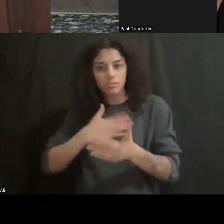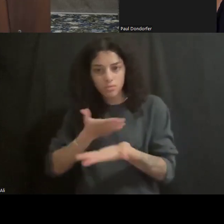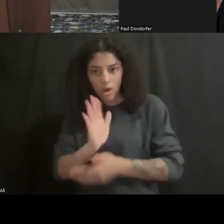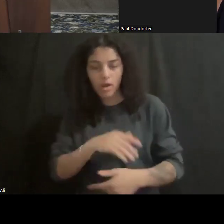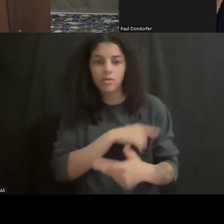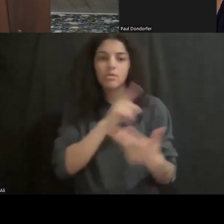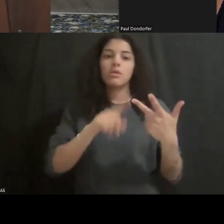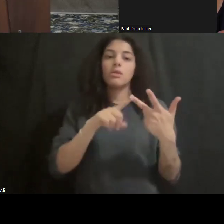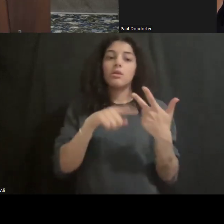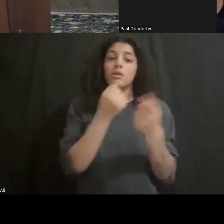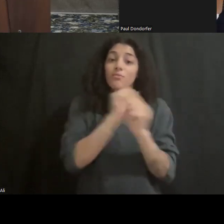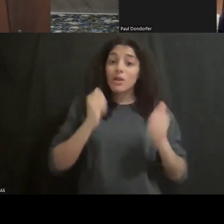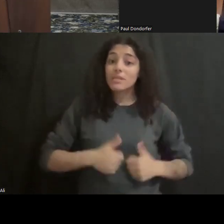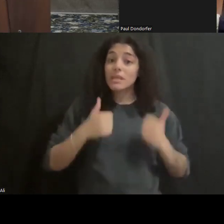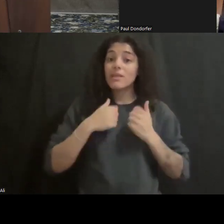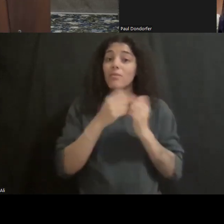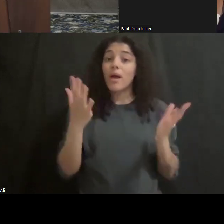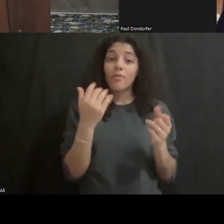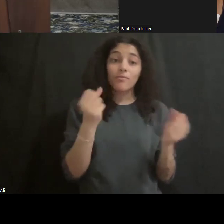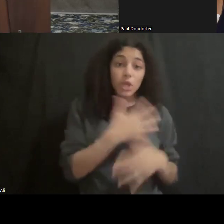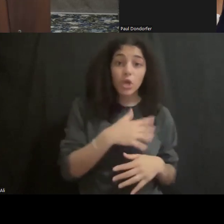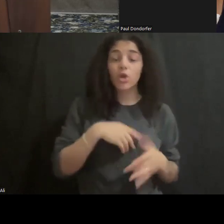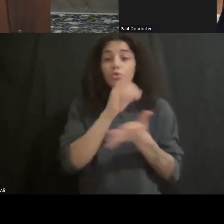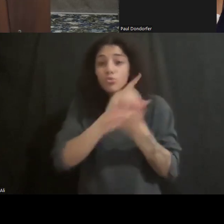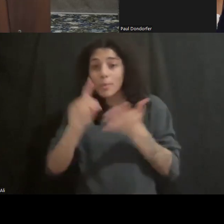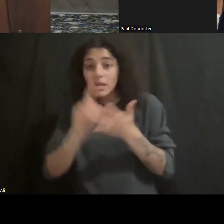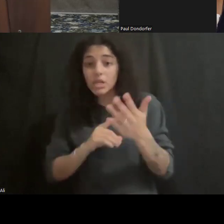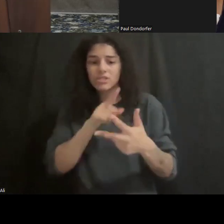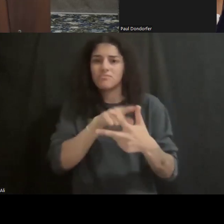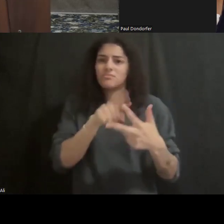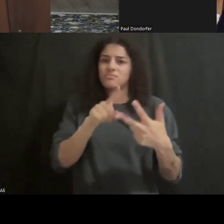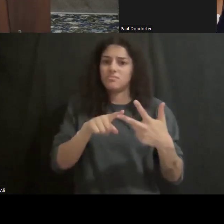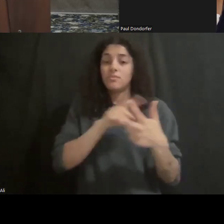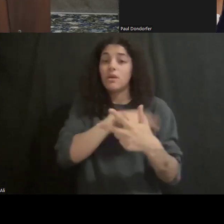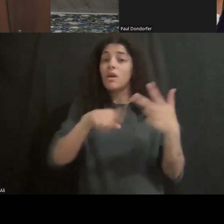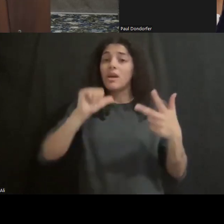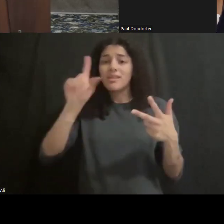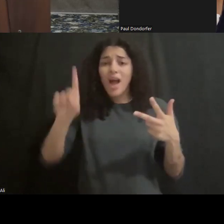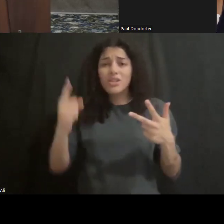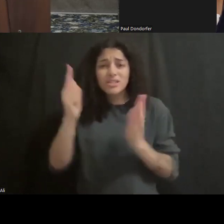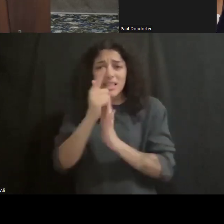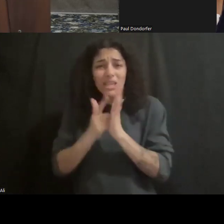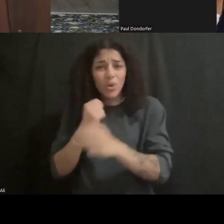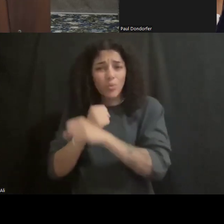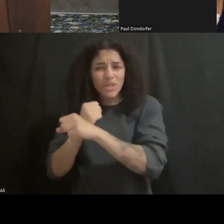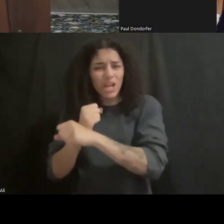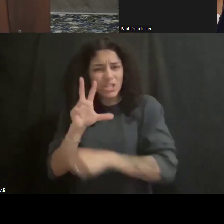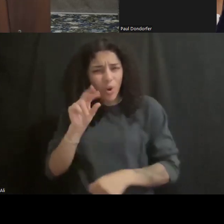without fear or discrimination These are not only legal protections but fundamental human rights And